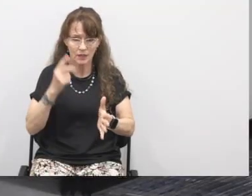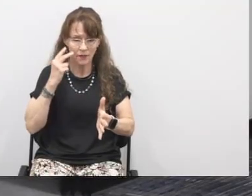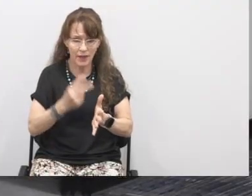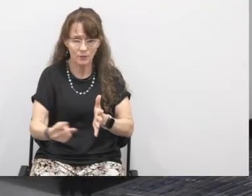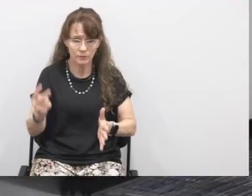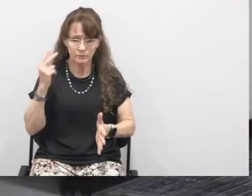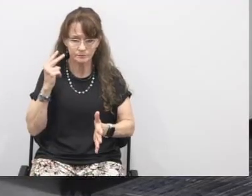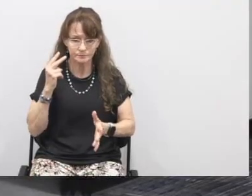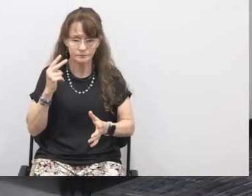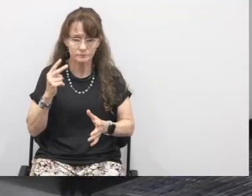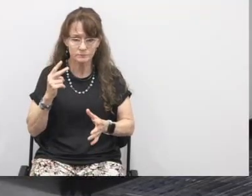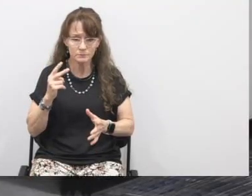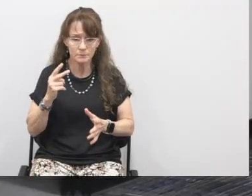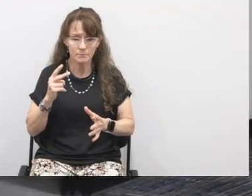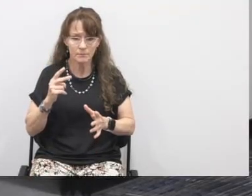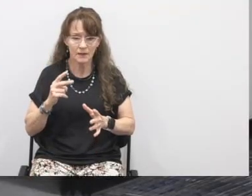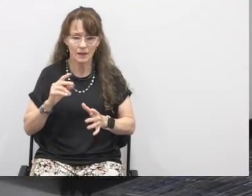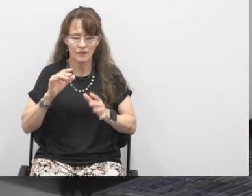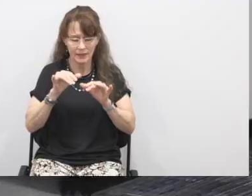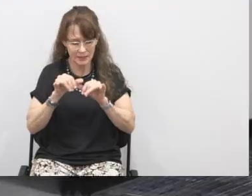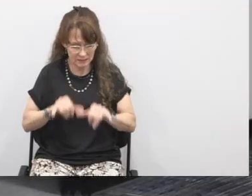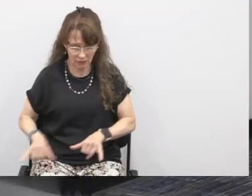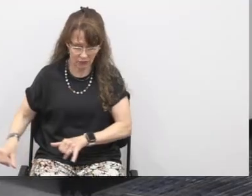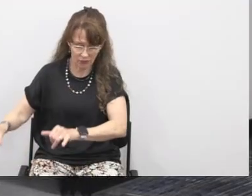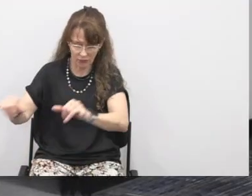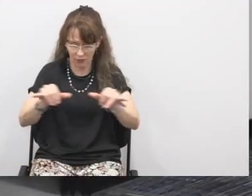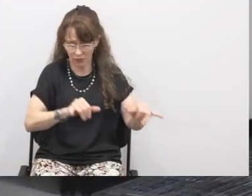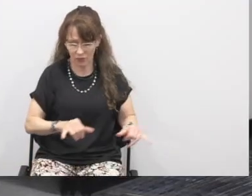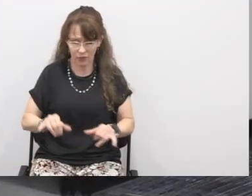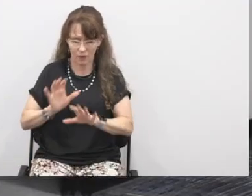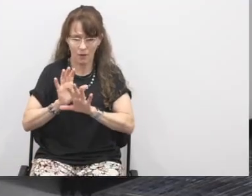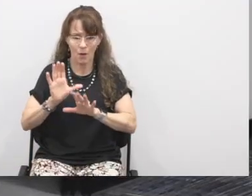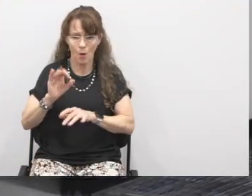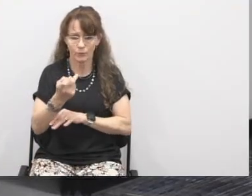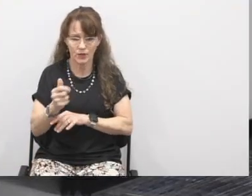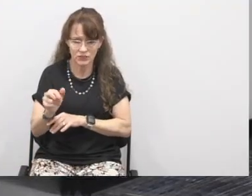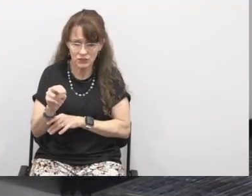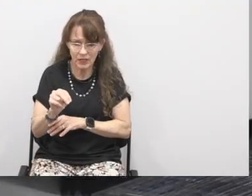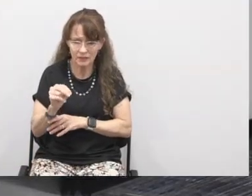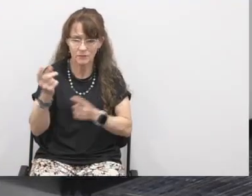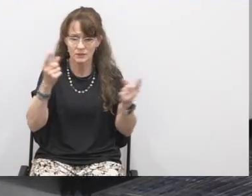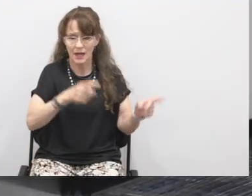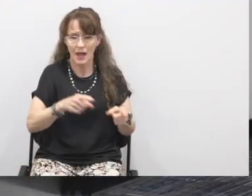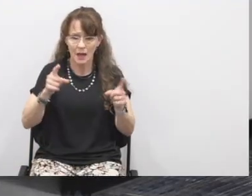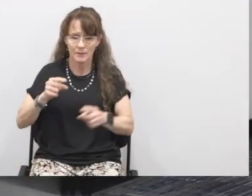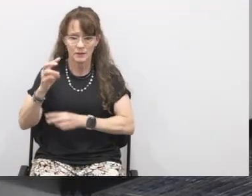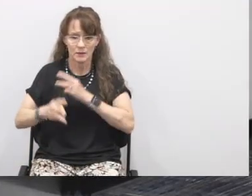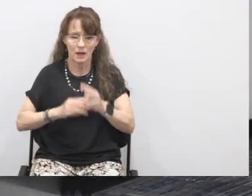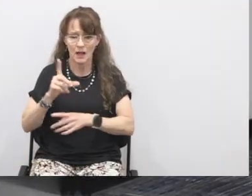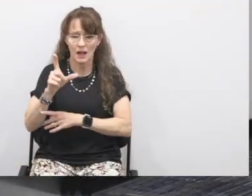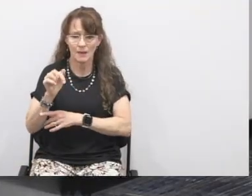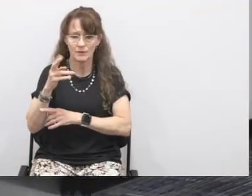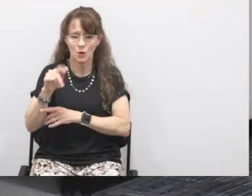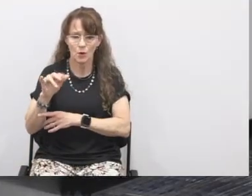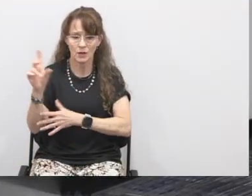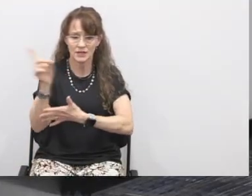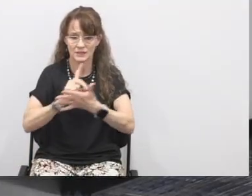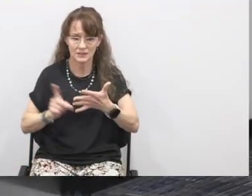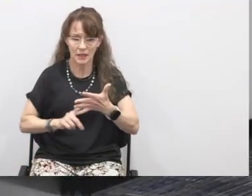So with that systemic oppression, there's a lot of things going on in the world right now. So with that Liberatory Design, it helps us, especially as students,